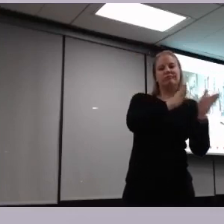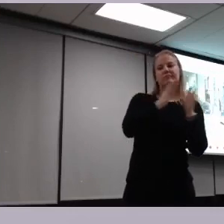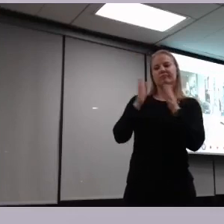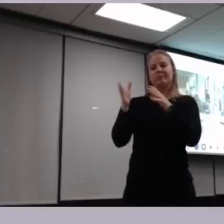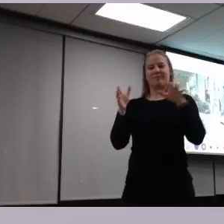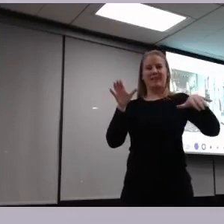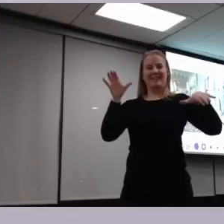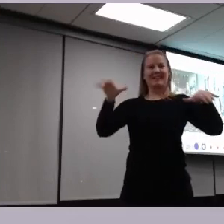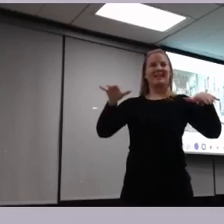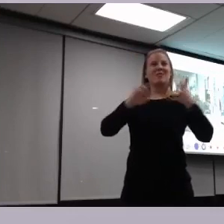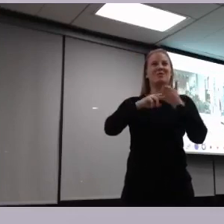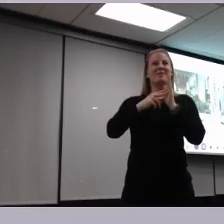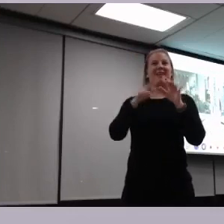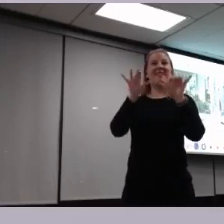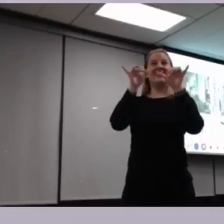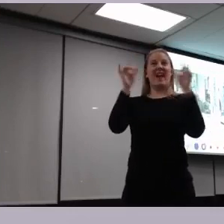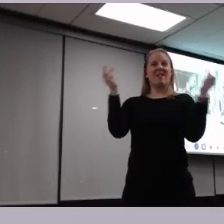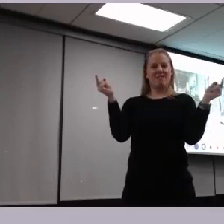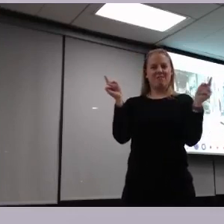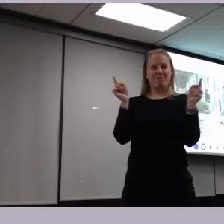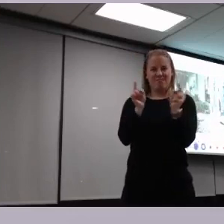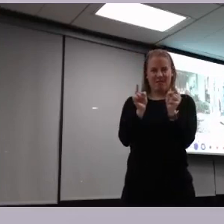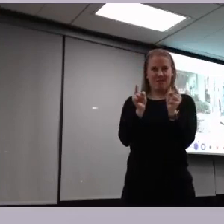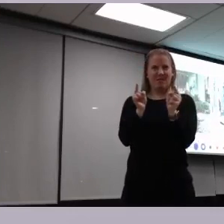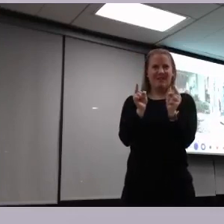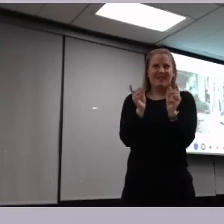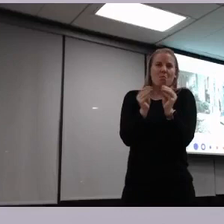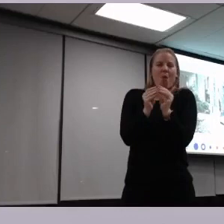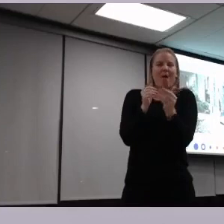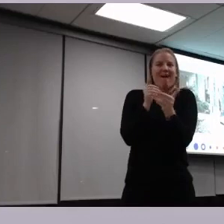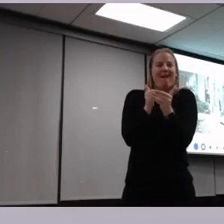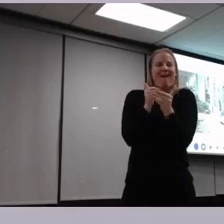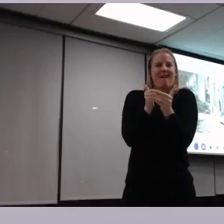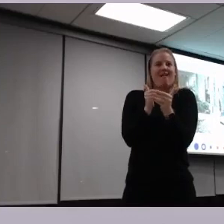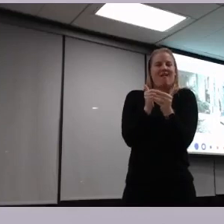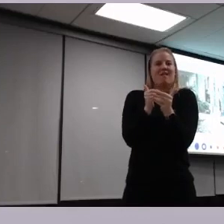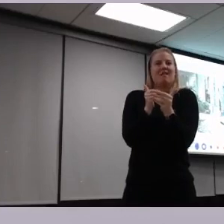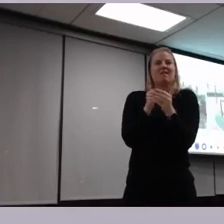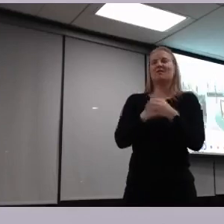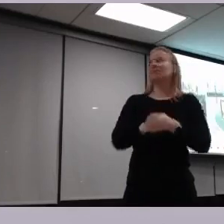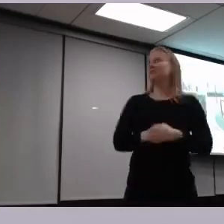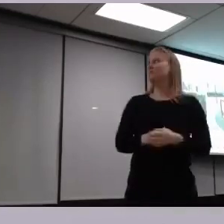So make rendering the space more intimate. In that slide.